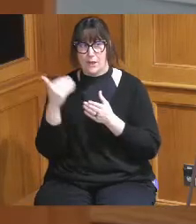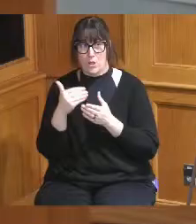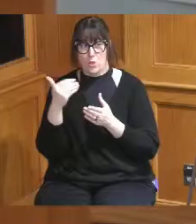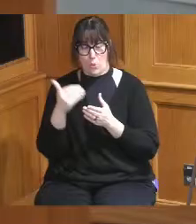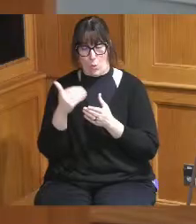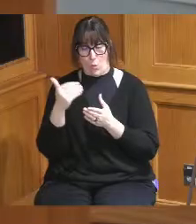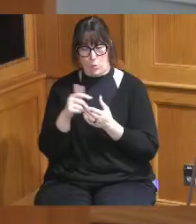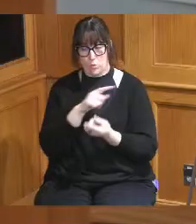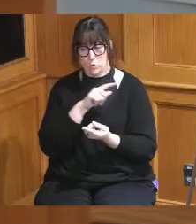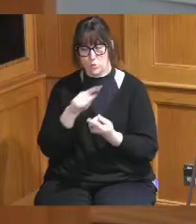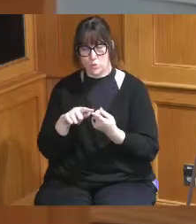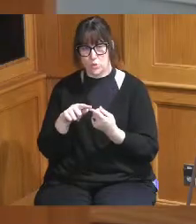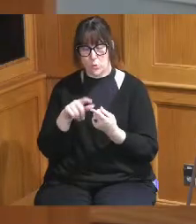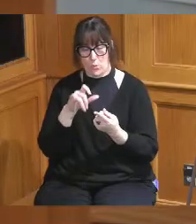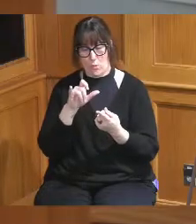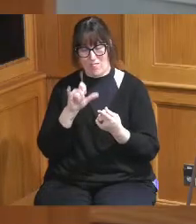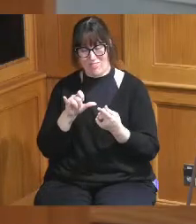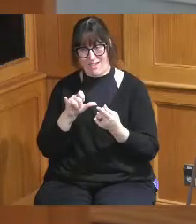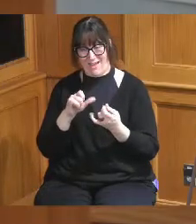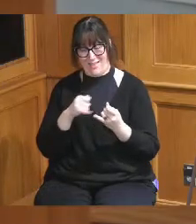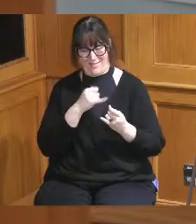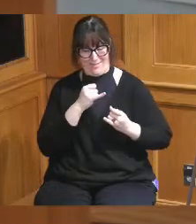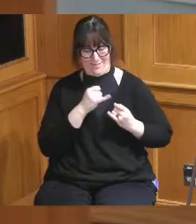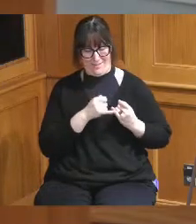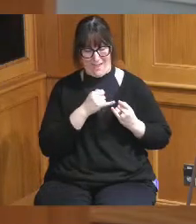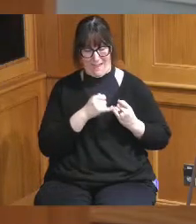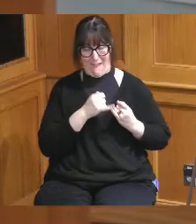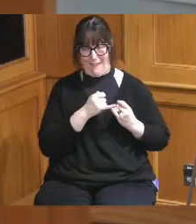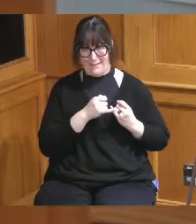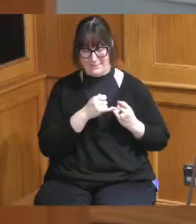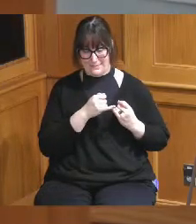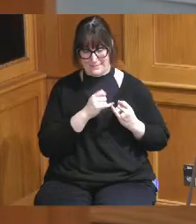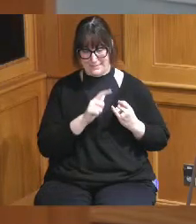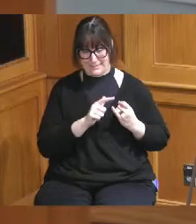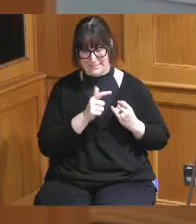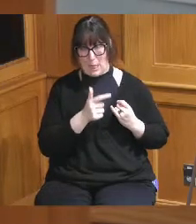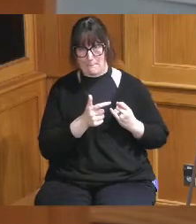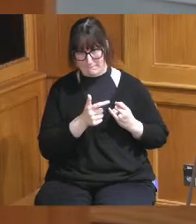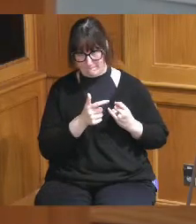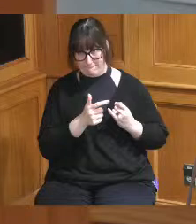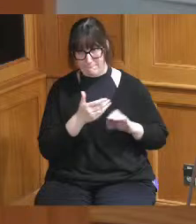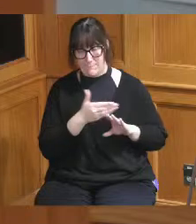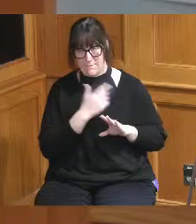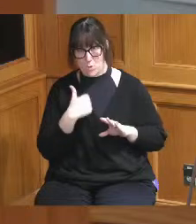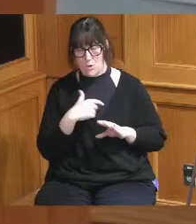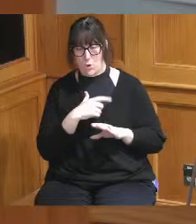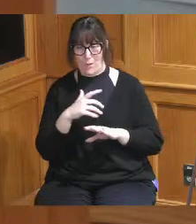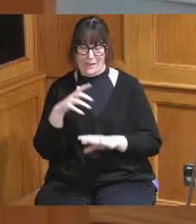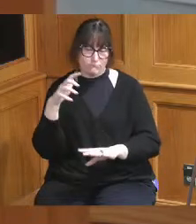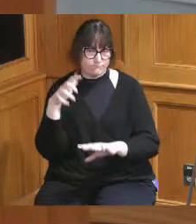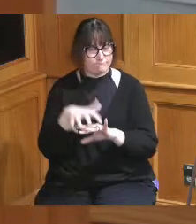the last step before that would start happening so it's been a it's been you know we've been working